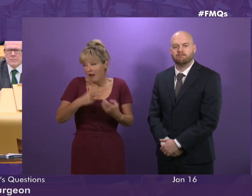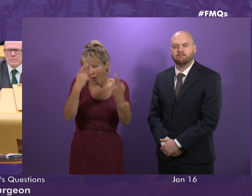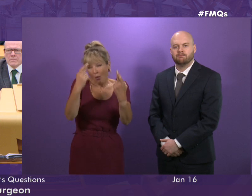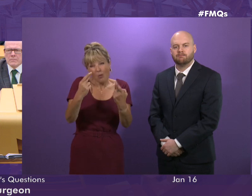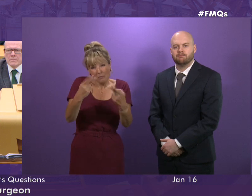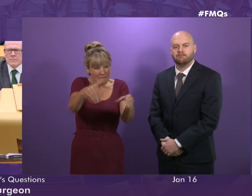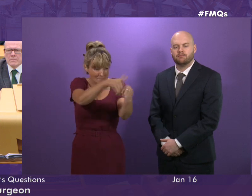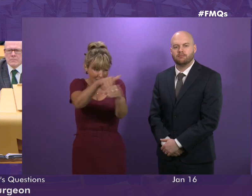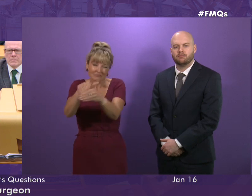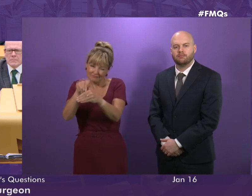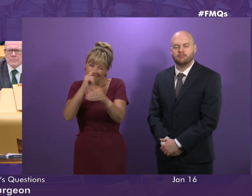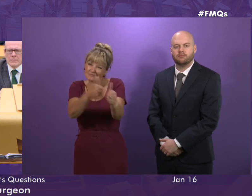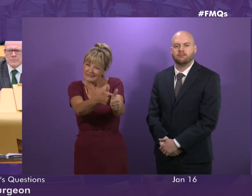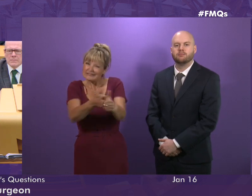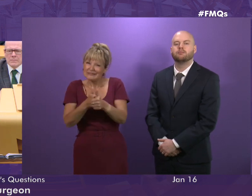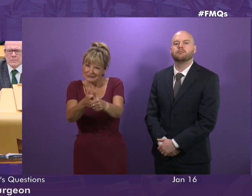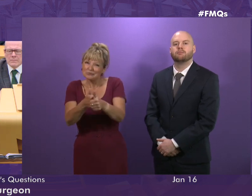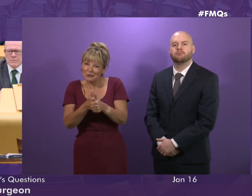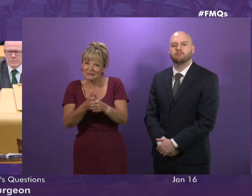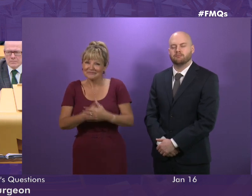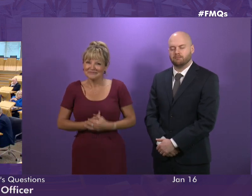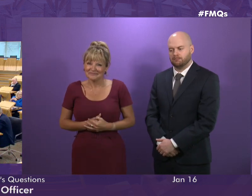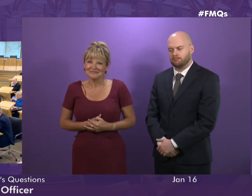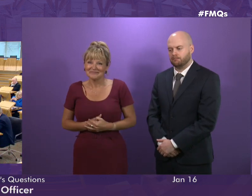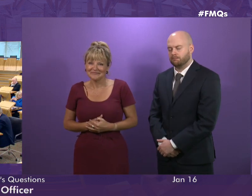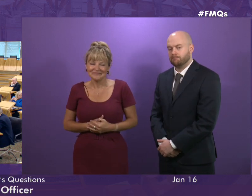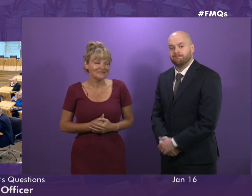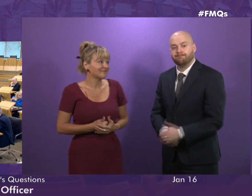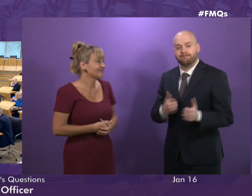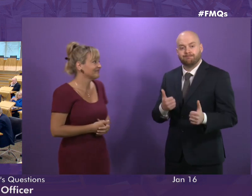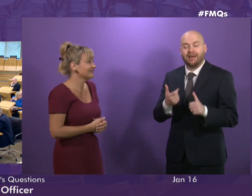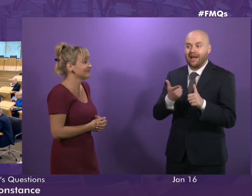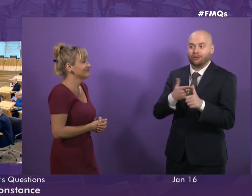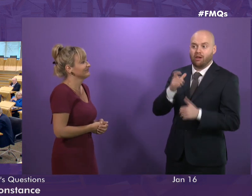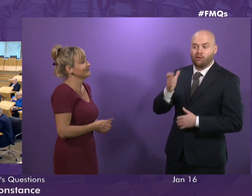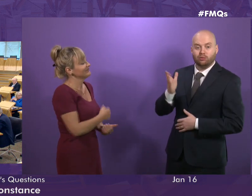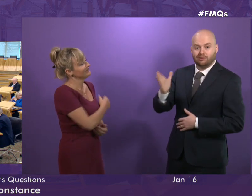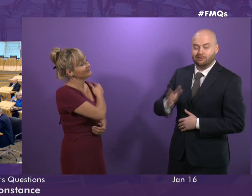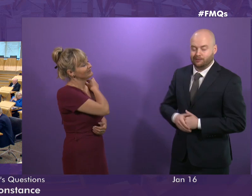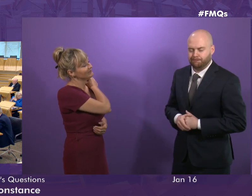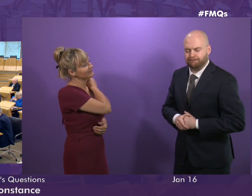efforts—I am sure that everybody does.